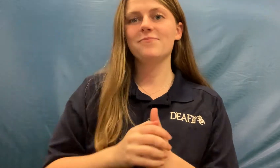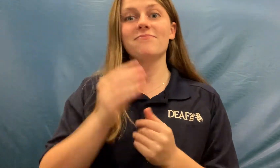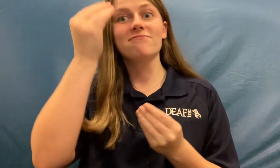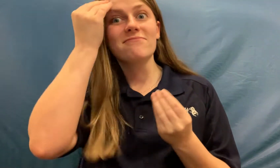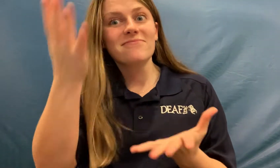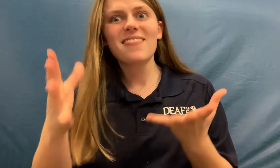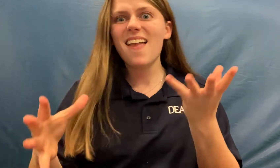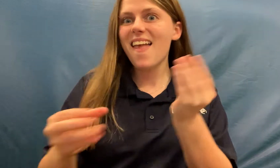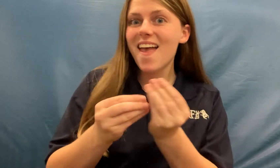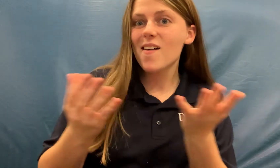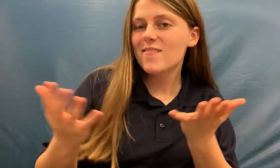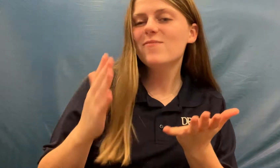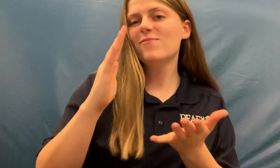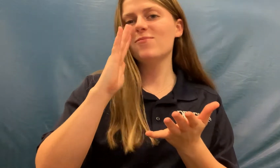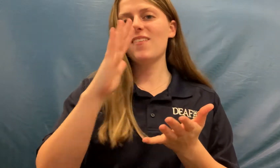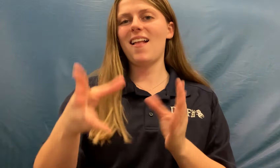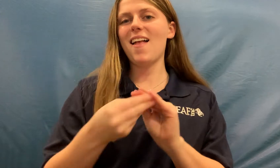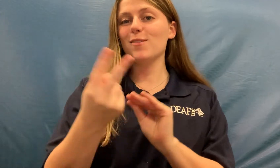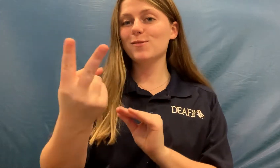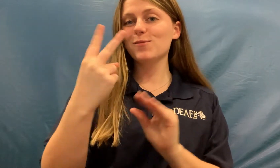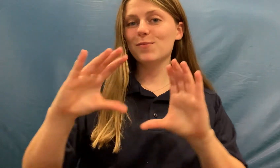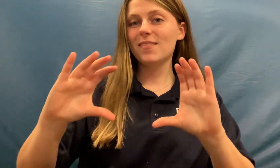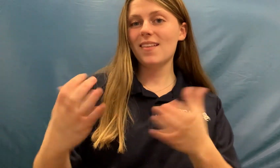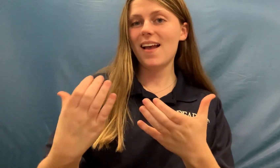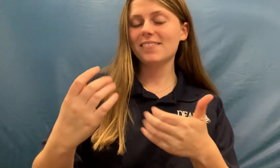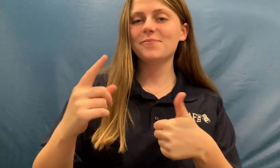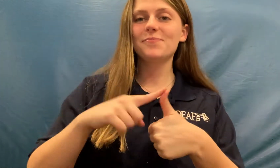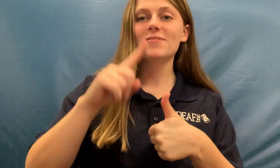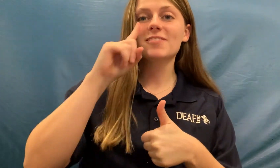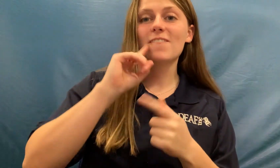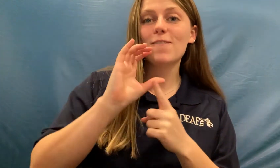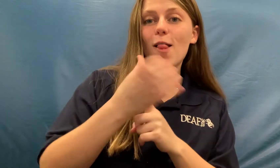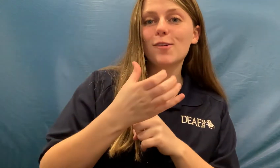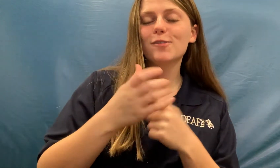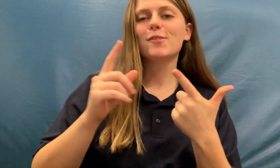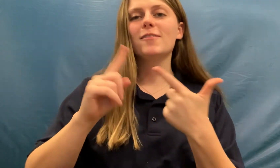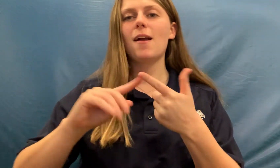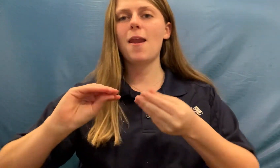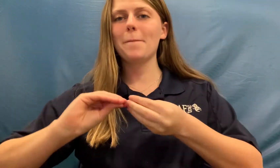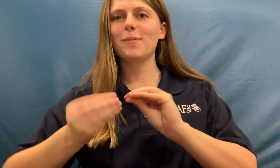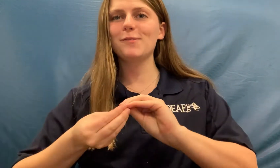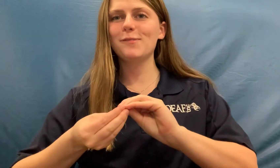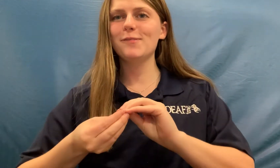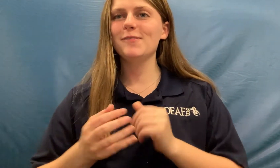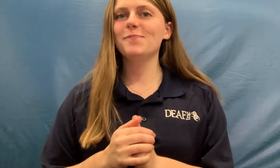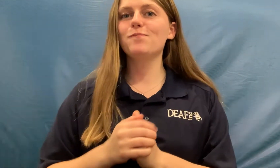Additionally, we will offer two new classes, Deaf Culture and Numbering.